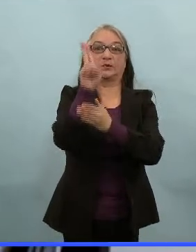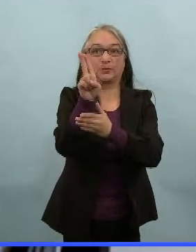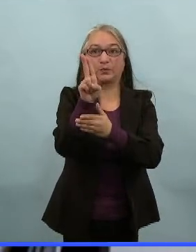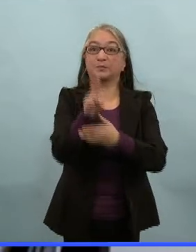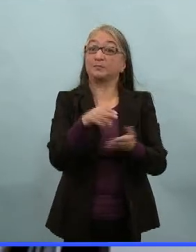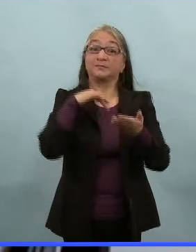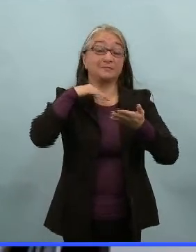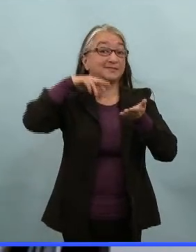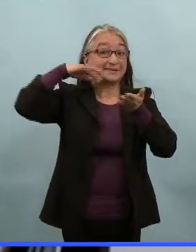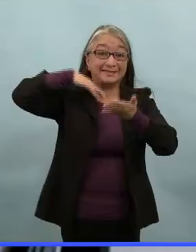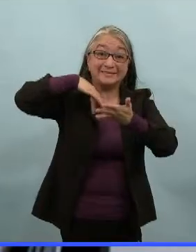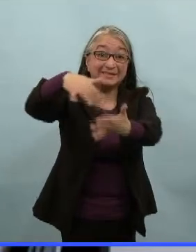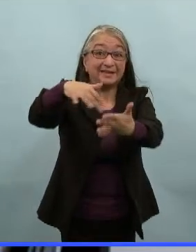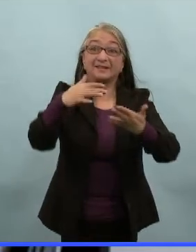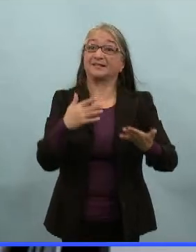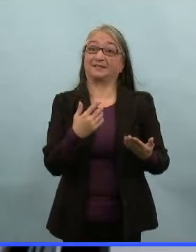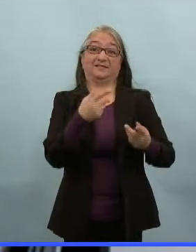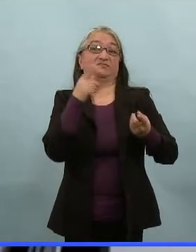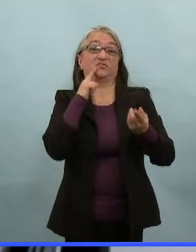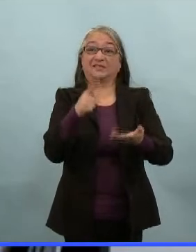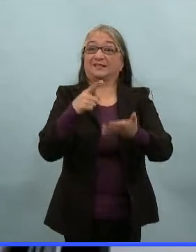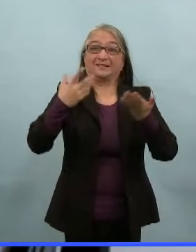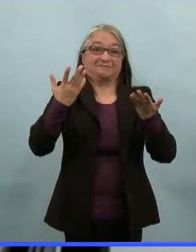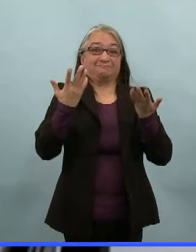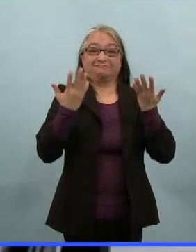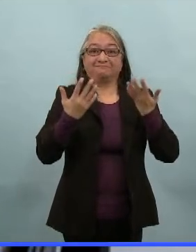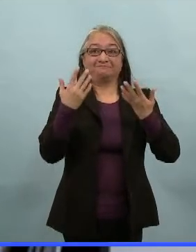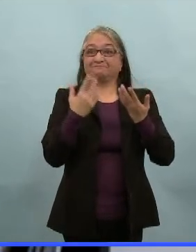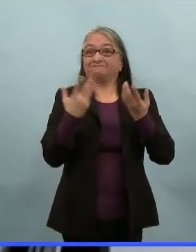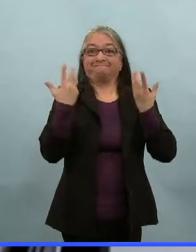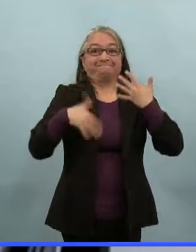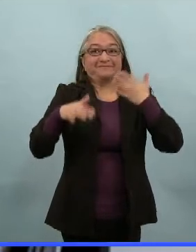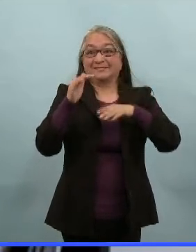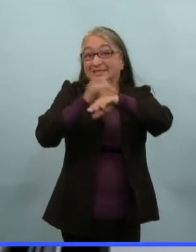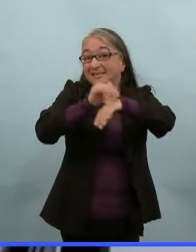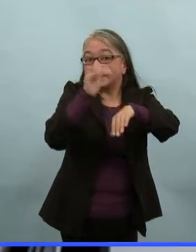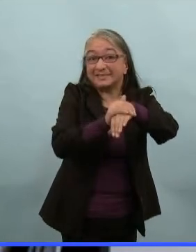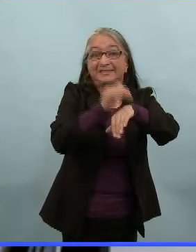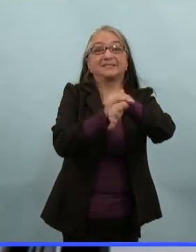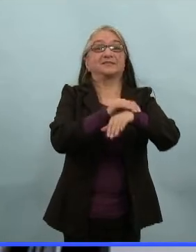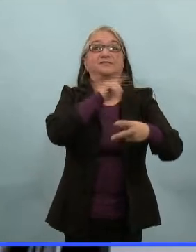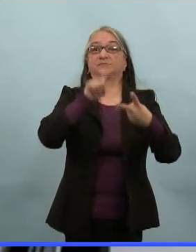have shown that modern advisor still provide great protection against omicron hospitalization